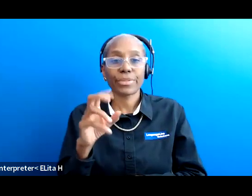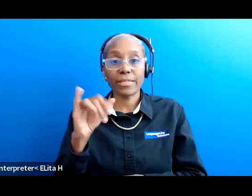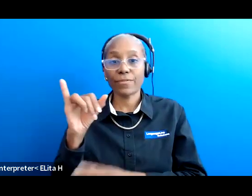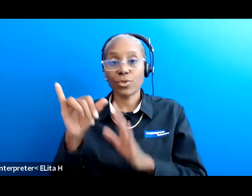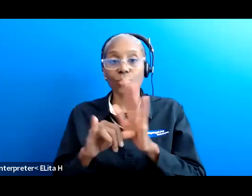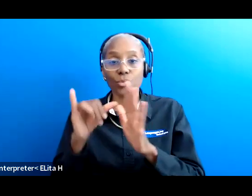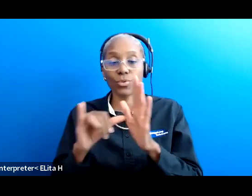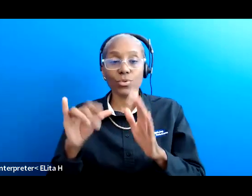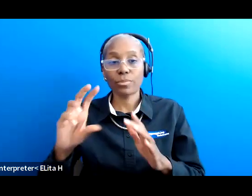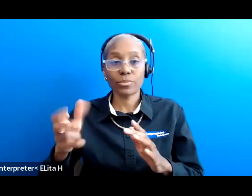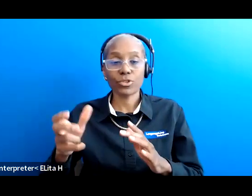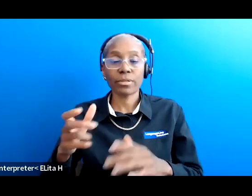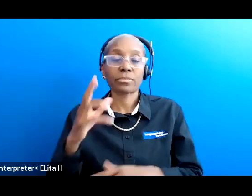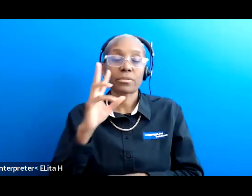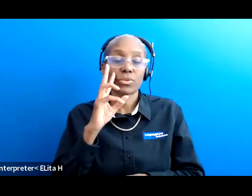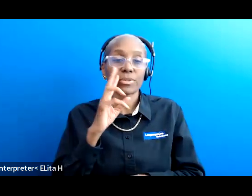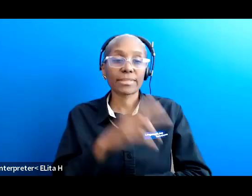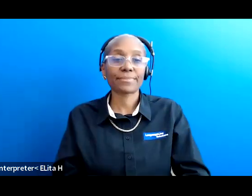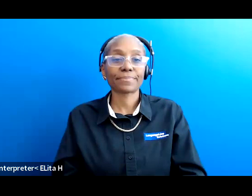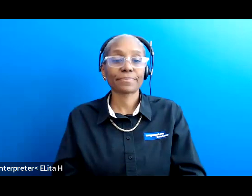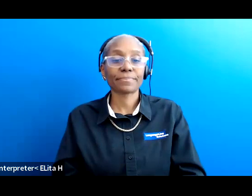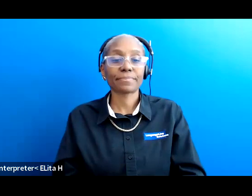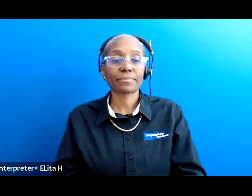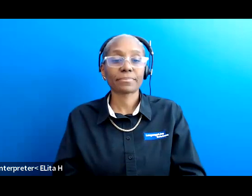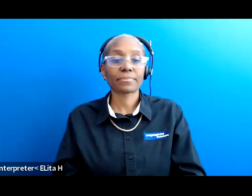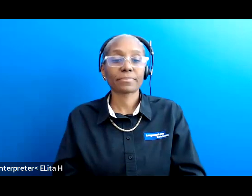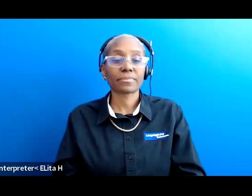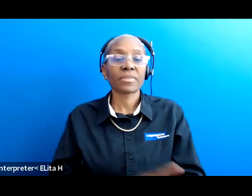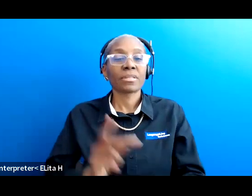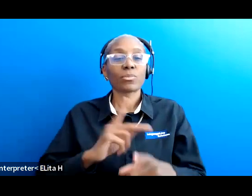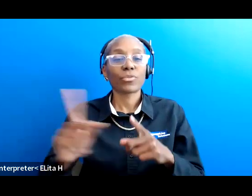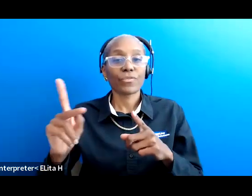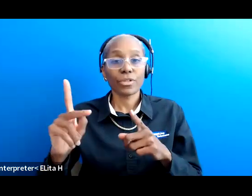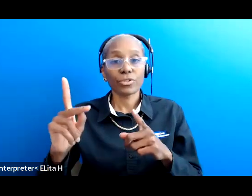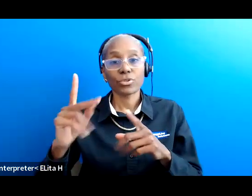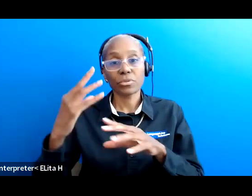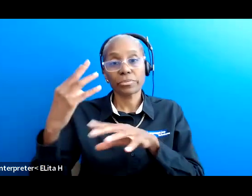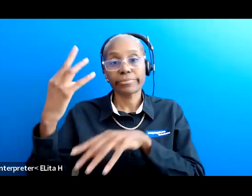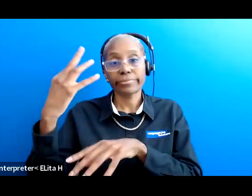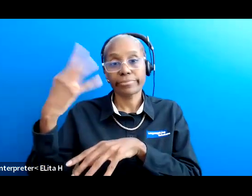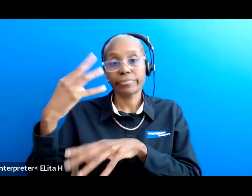there are professional webinars.